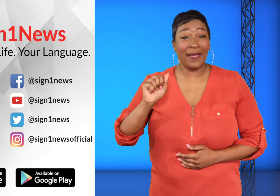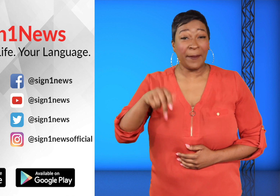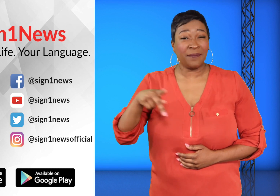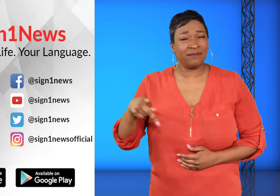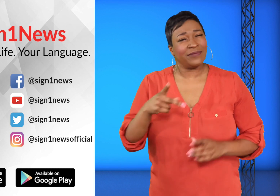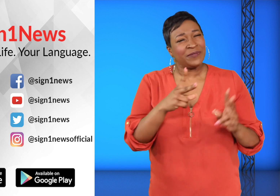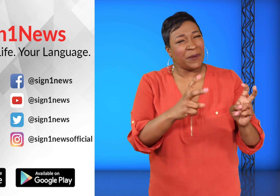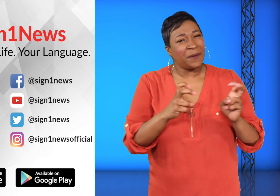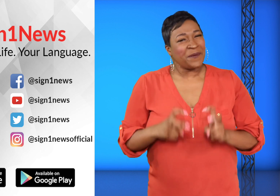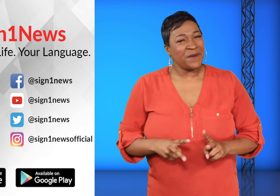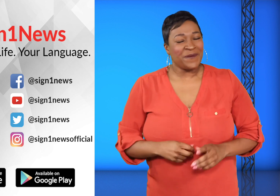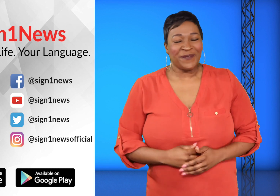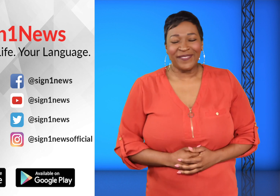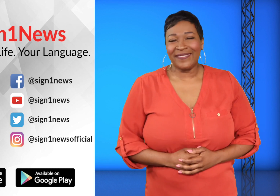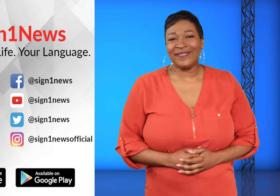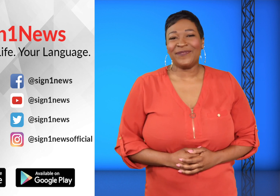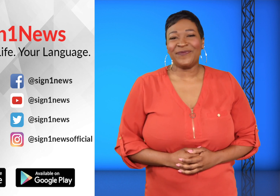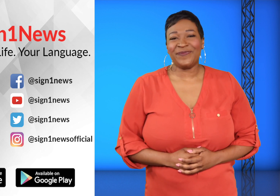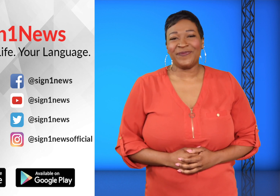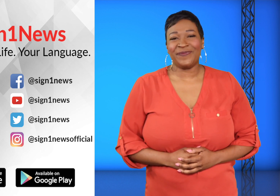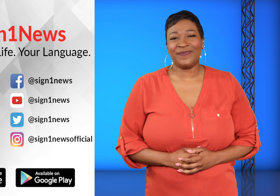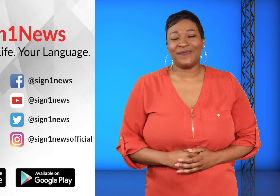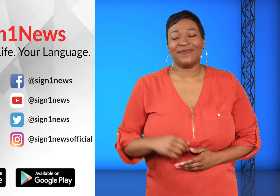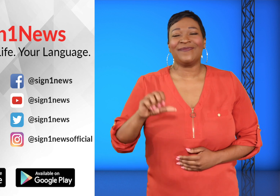app too.